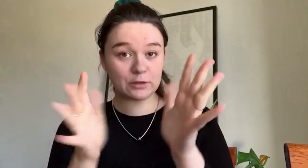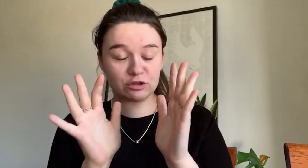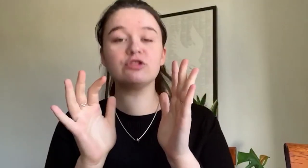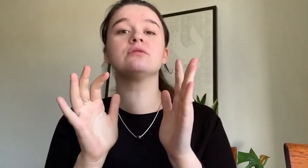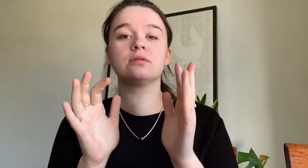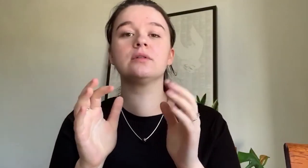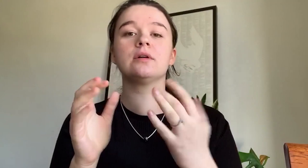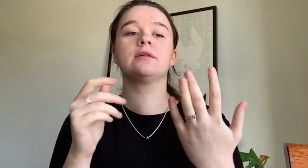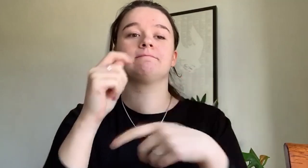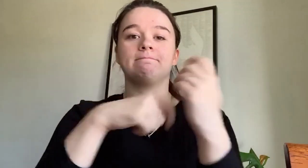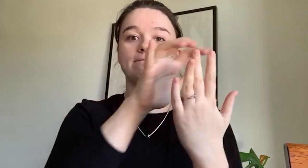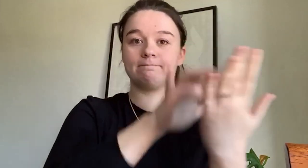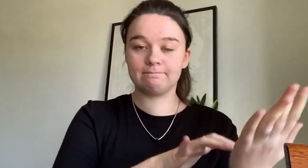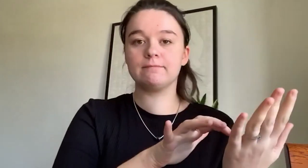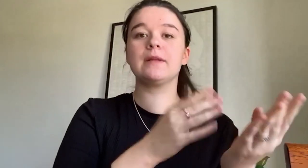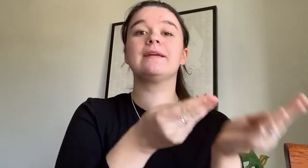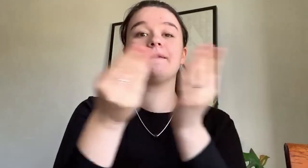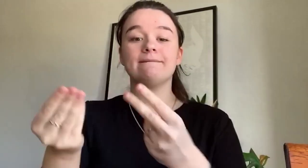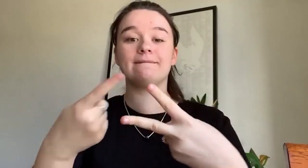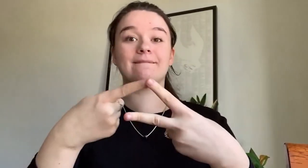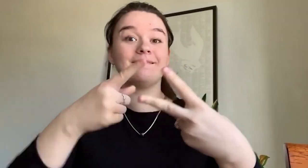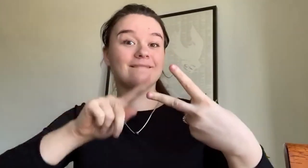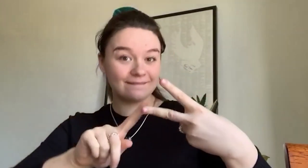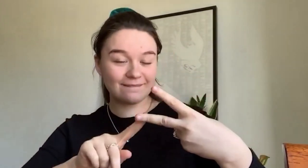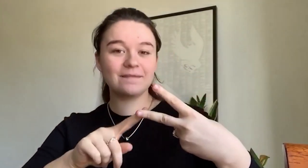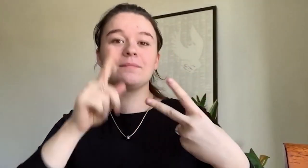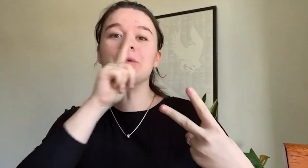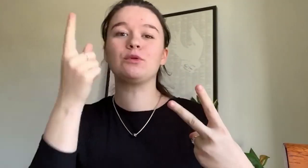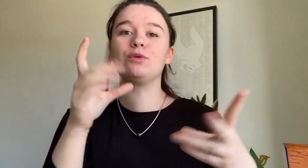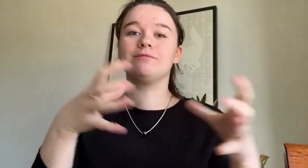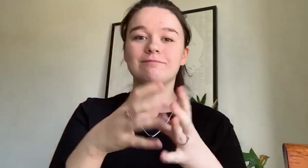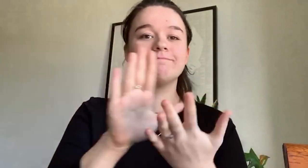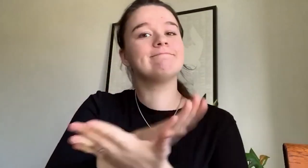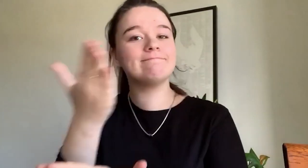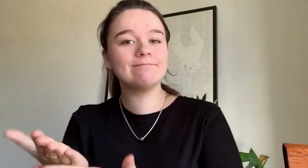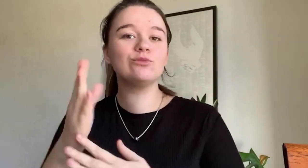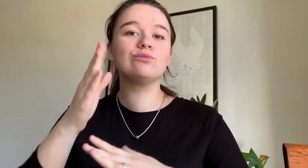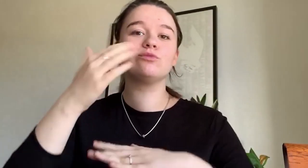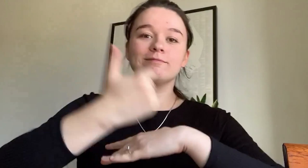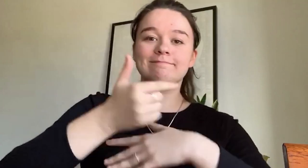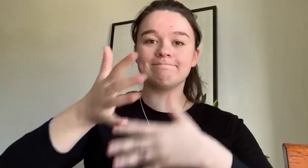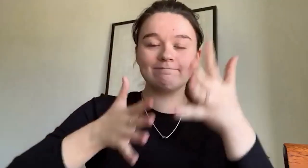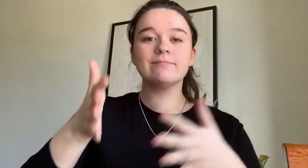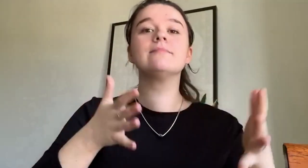Once we have decided on the news stories to include in the update, we prepare a document to handover to the members in the team who will work on translating the English into Auslan.